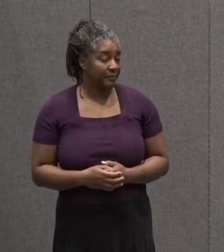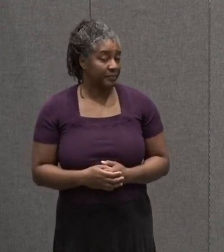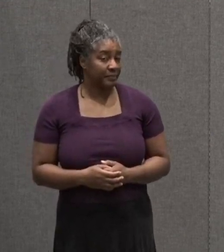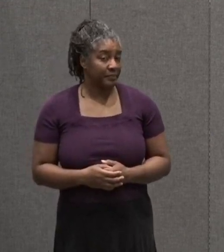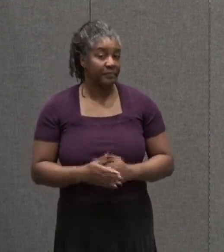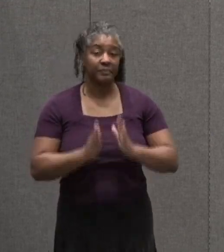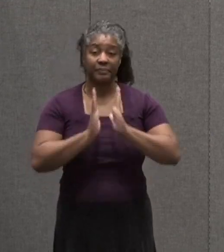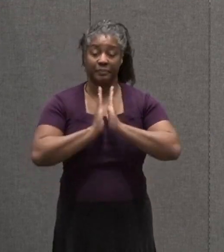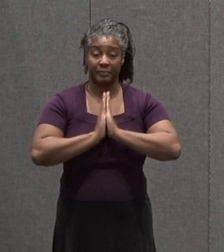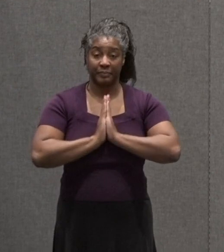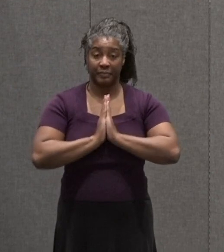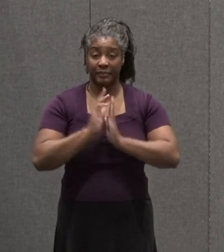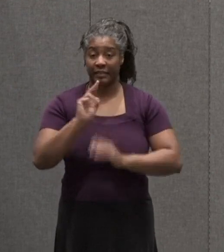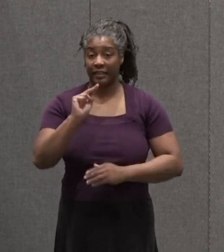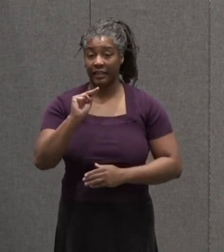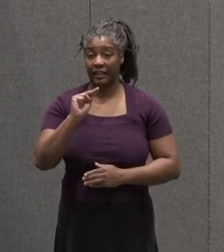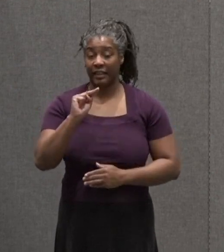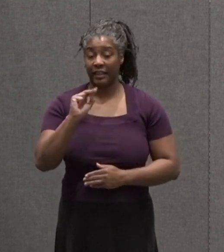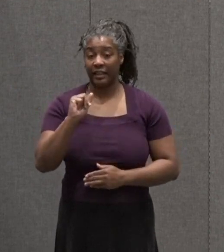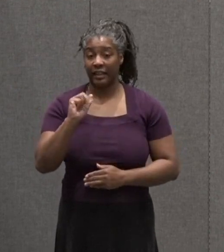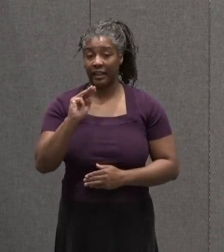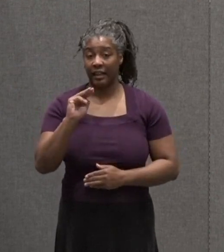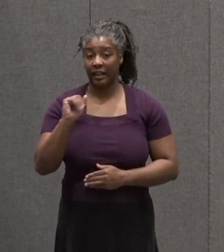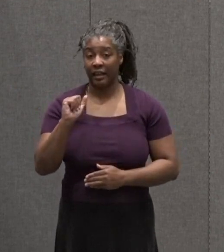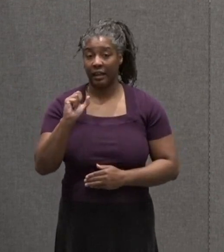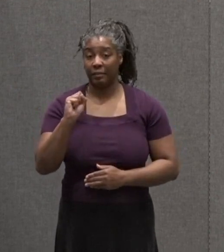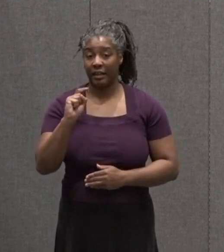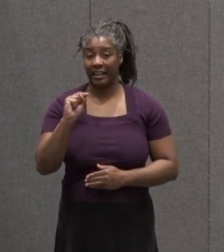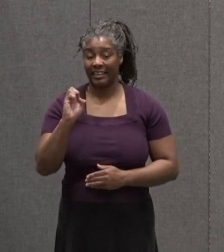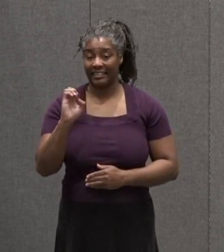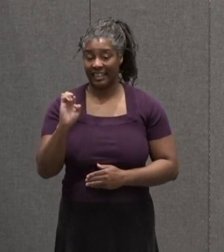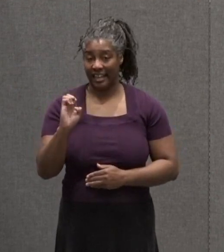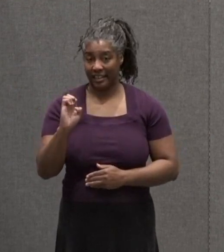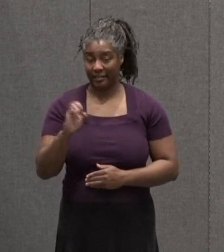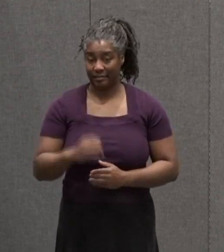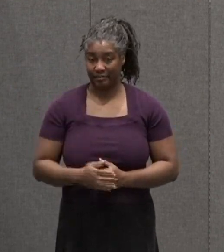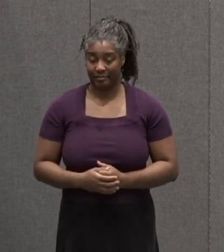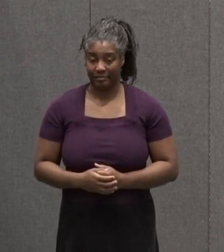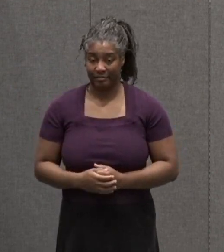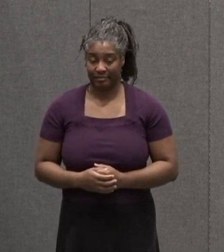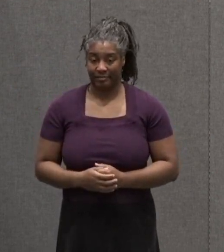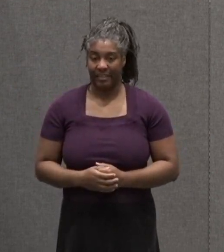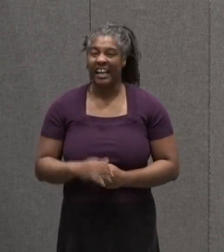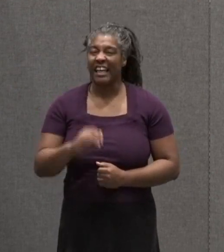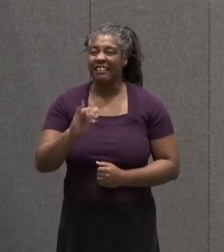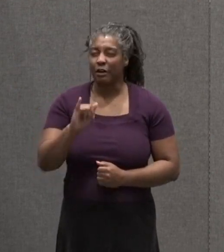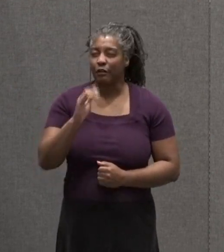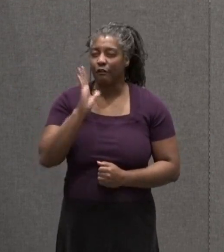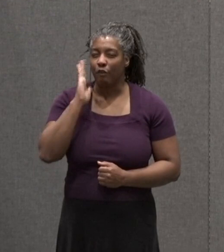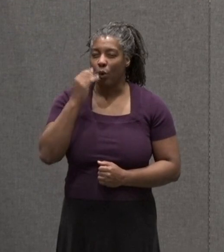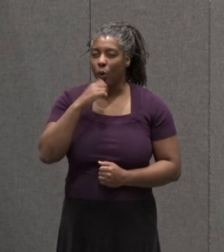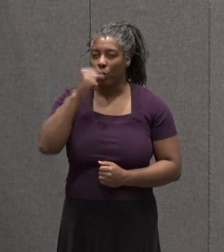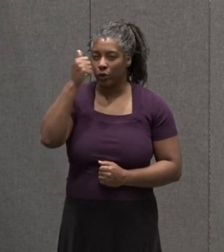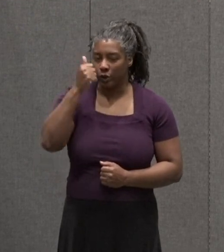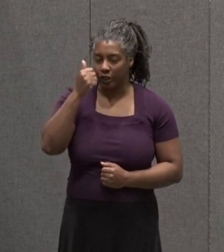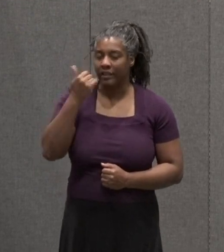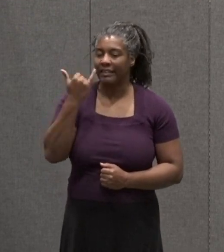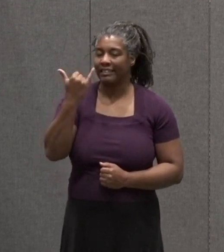Now I did the wrong one, but we're gonna do the little ones now. So this is called rolling salutations.